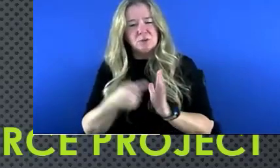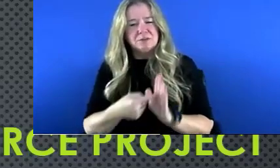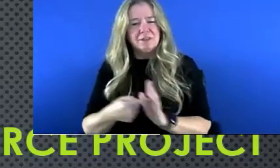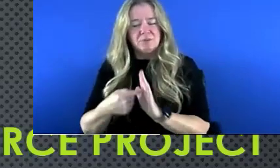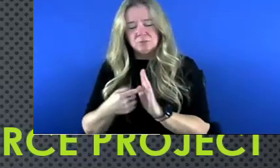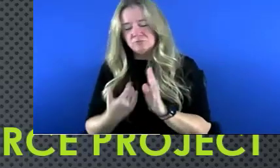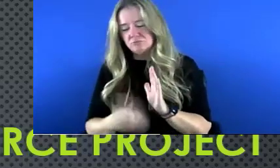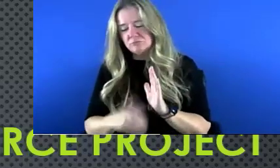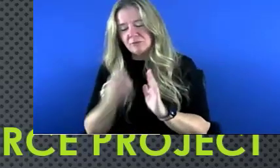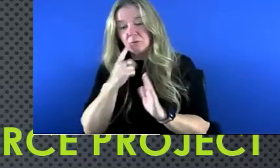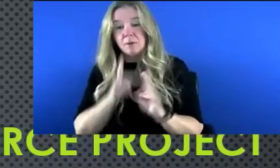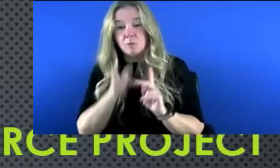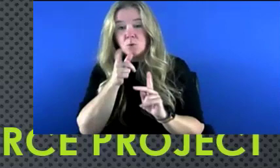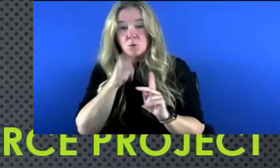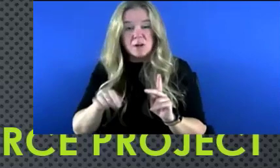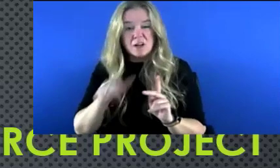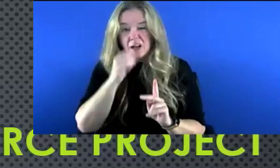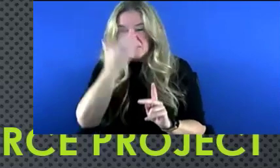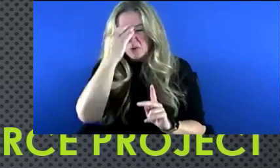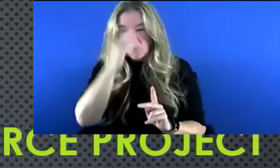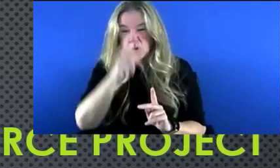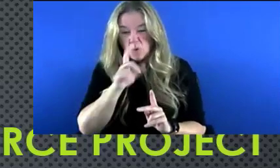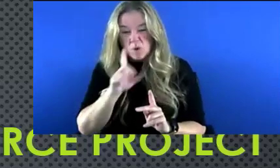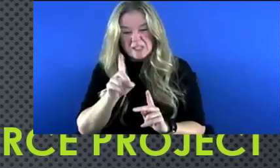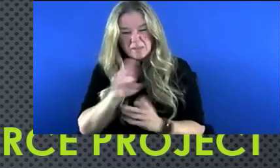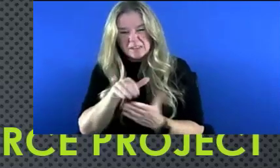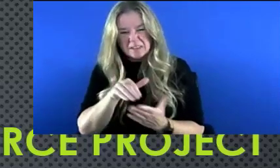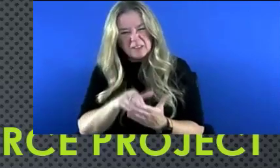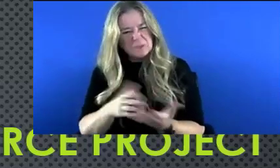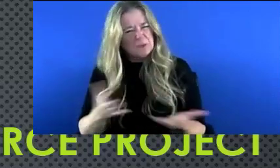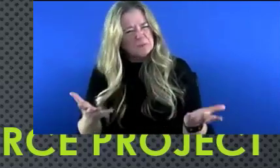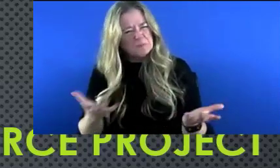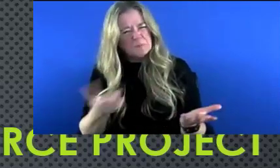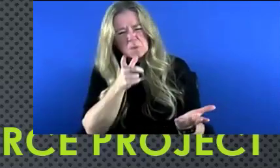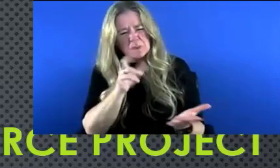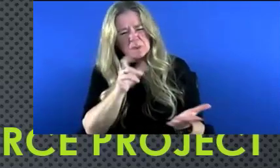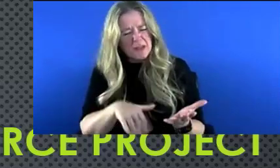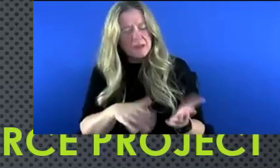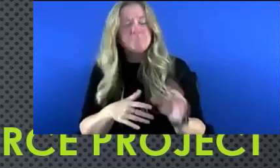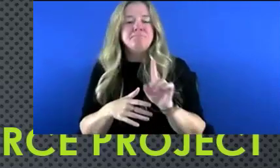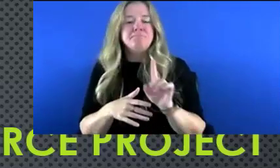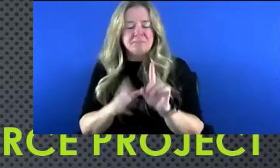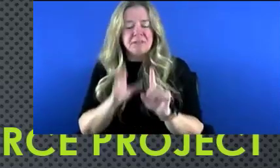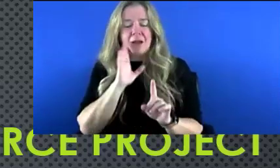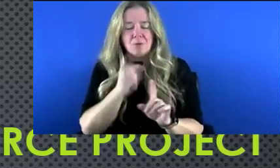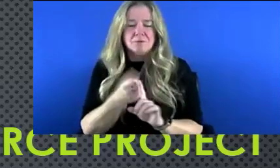For those of you who are unfamiliar or uncertain about DB Central, I can tell you that